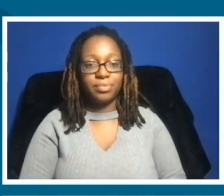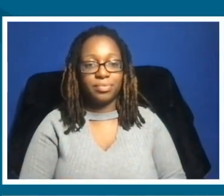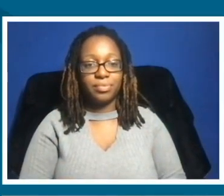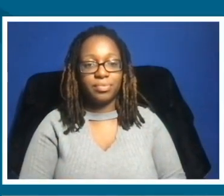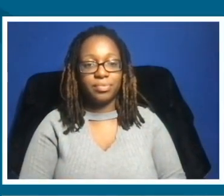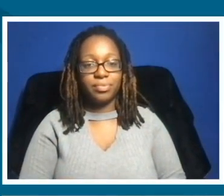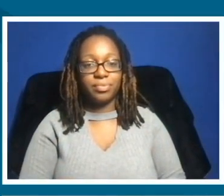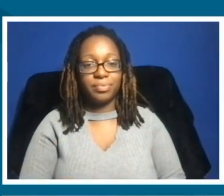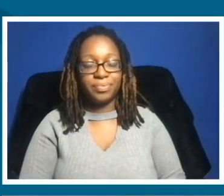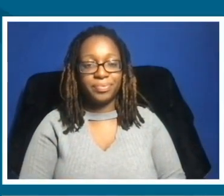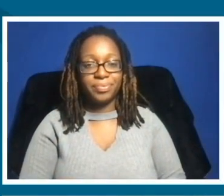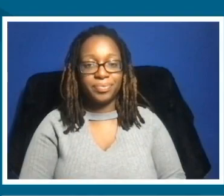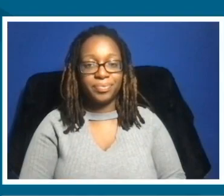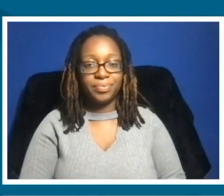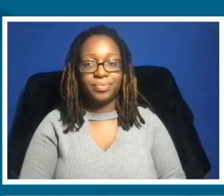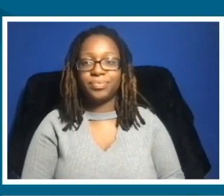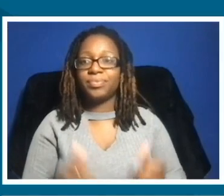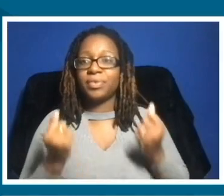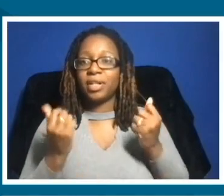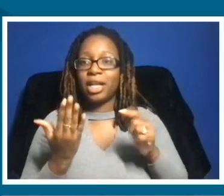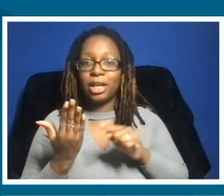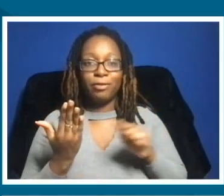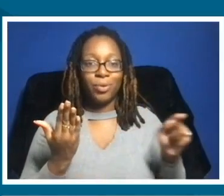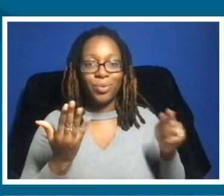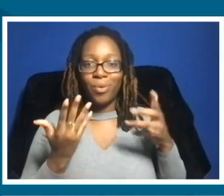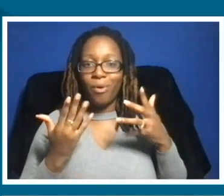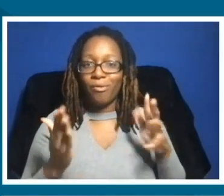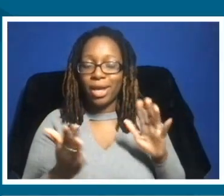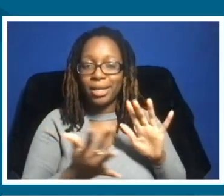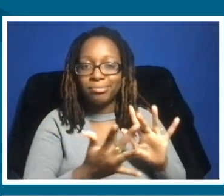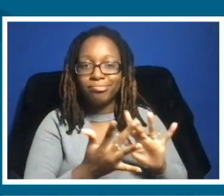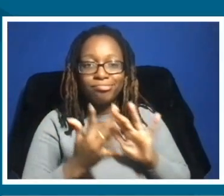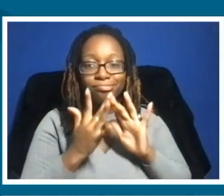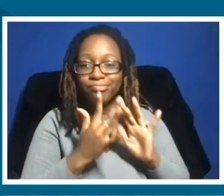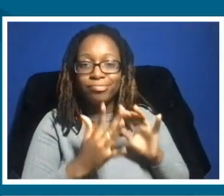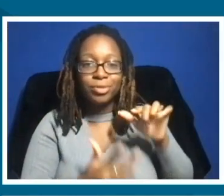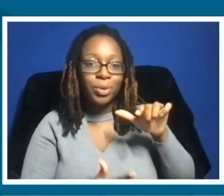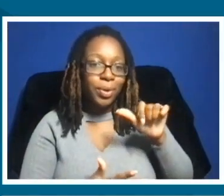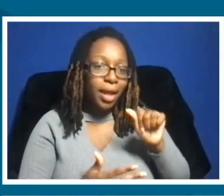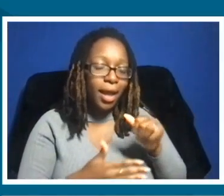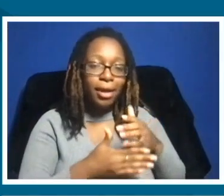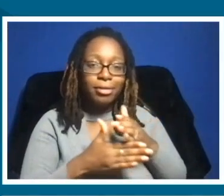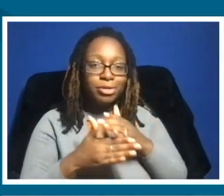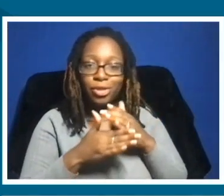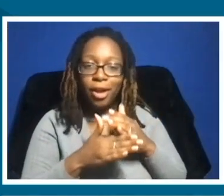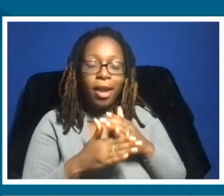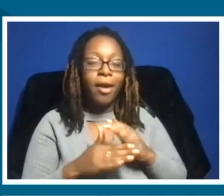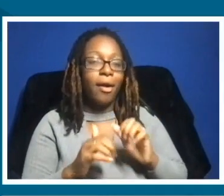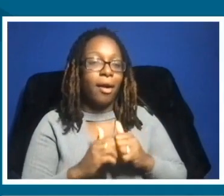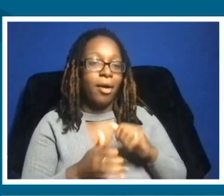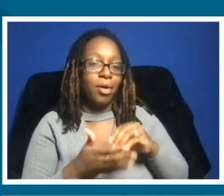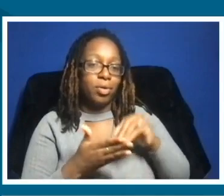so a lot of you have already made connections and shared them in the q a box